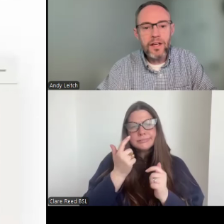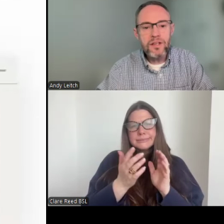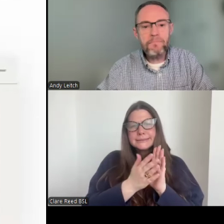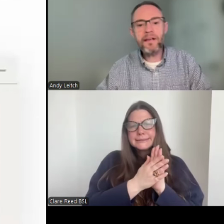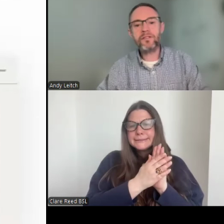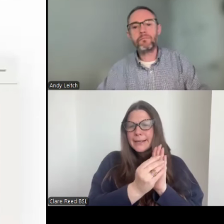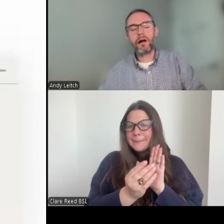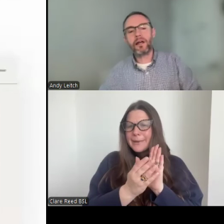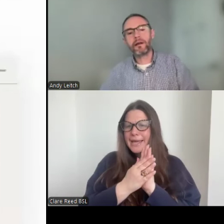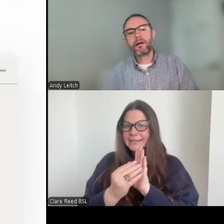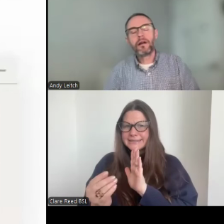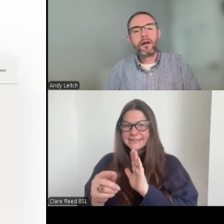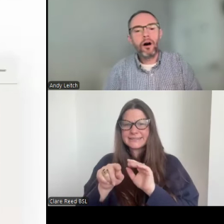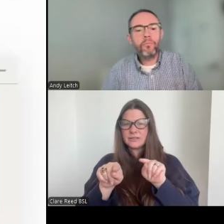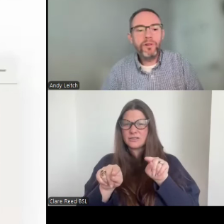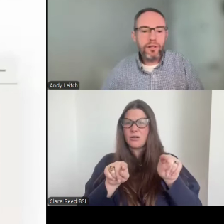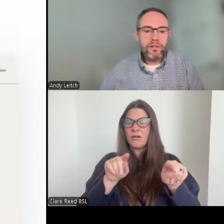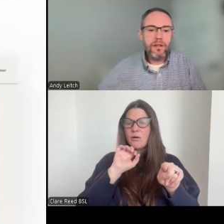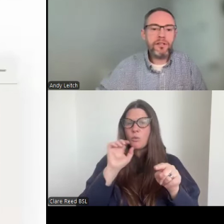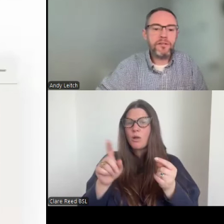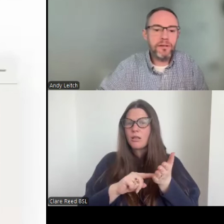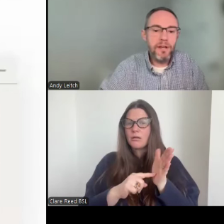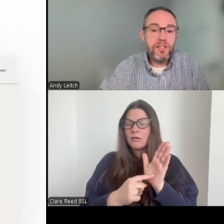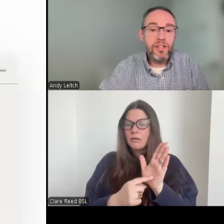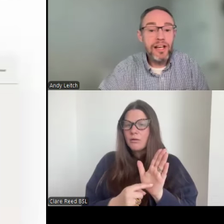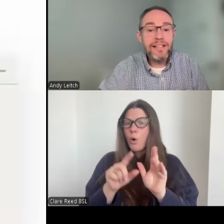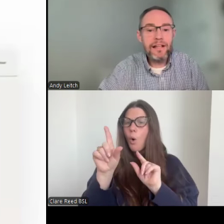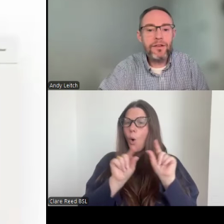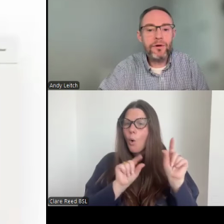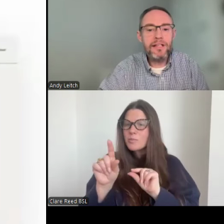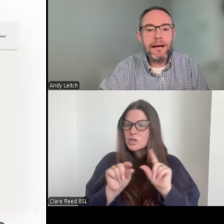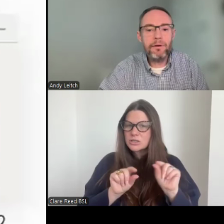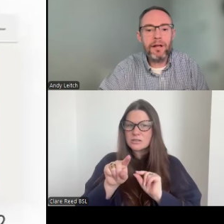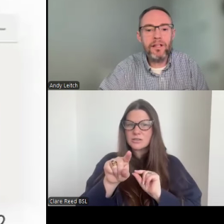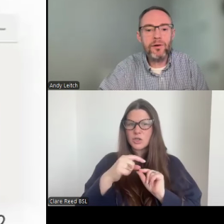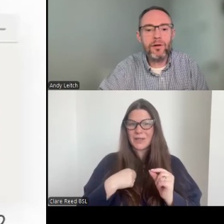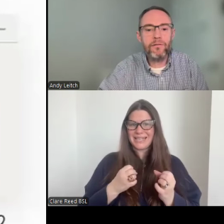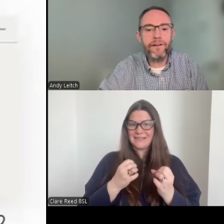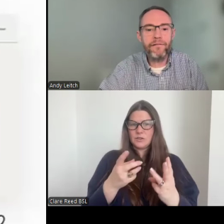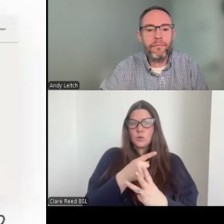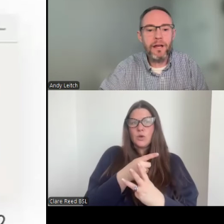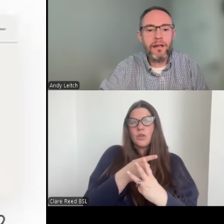You can see based on my options, it's suggesting three templates are a good fit for me.